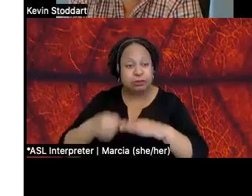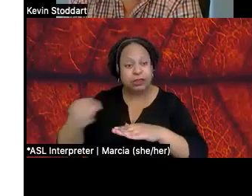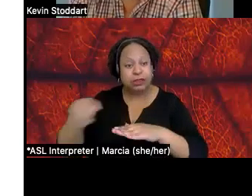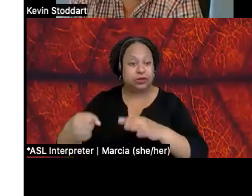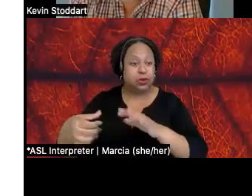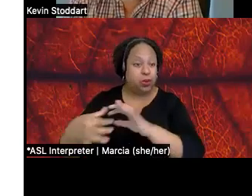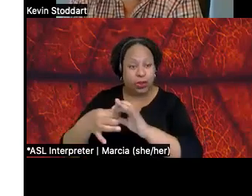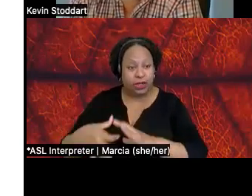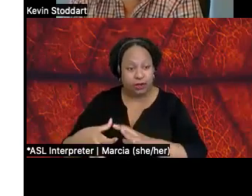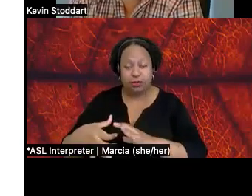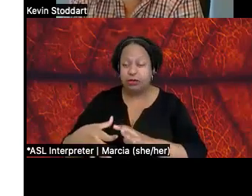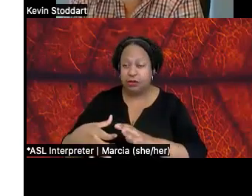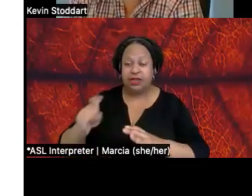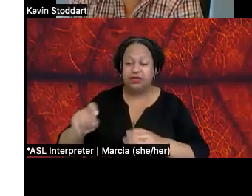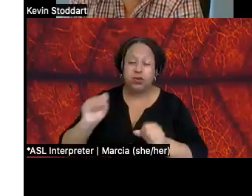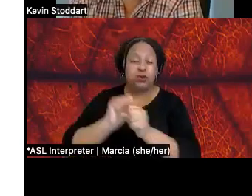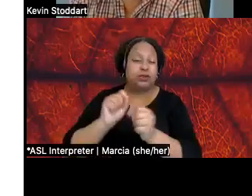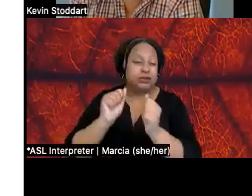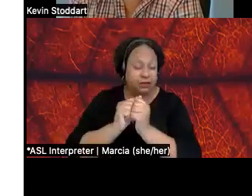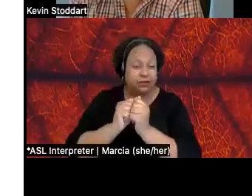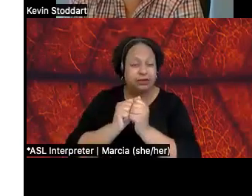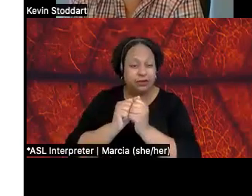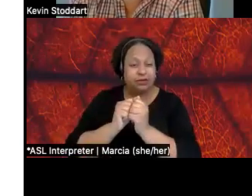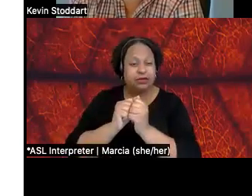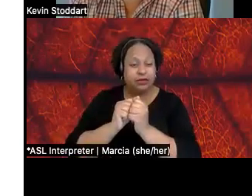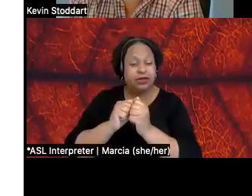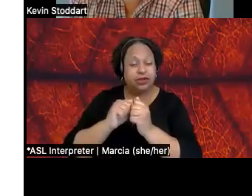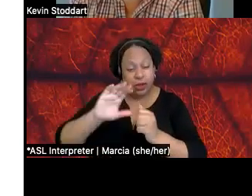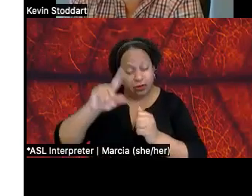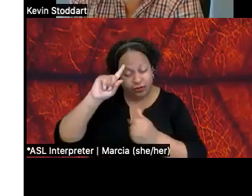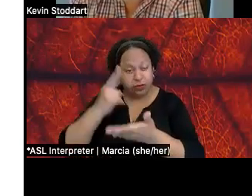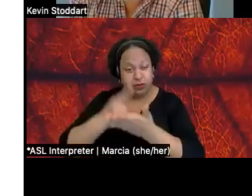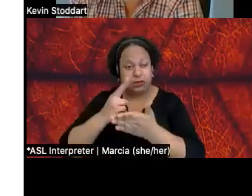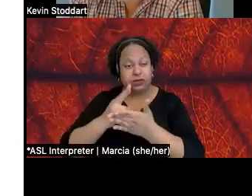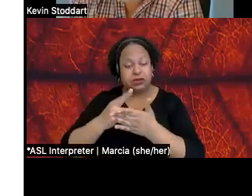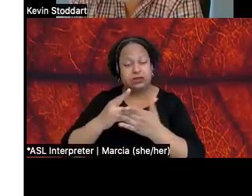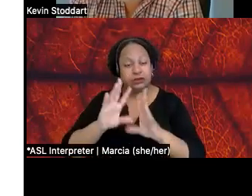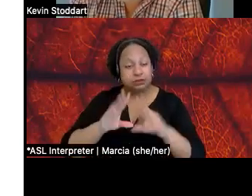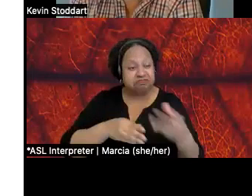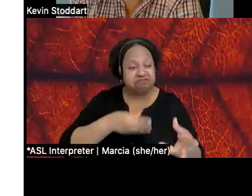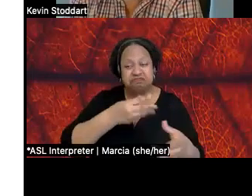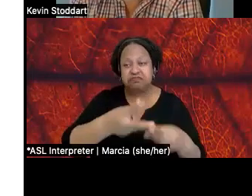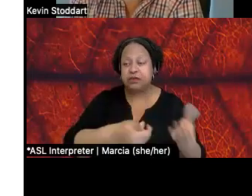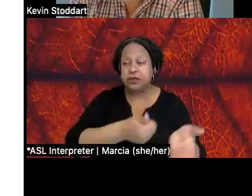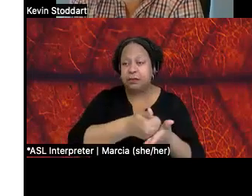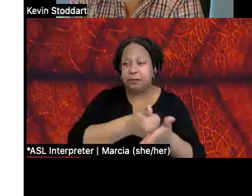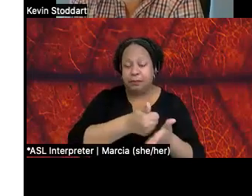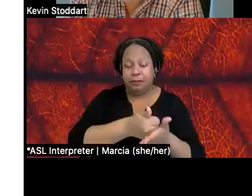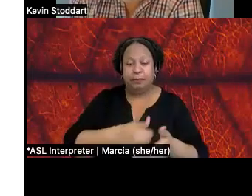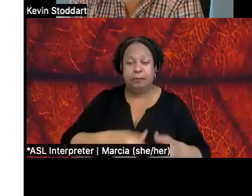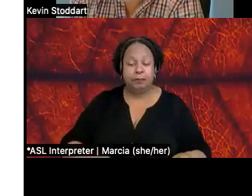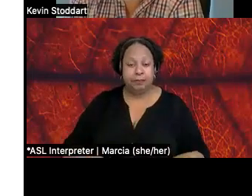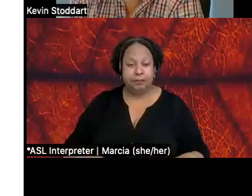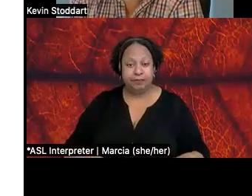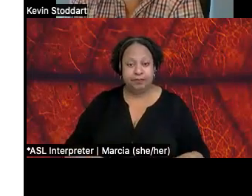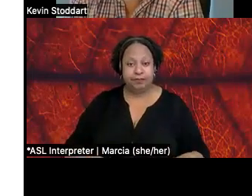together to find outside resources that are going to be helpful and expert in helping the student.